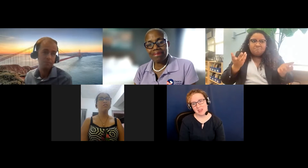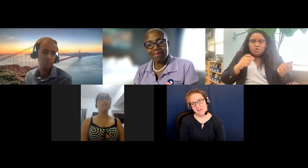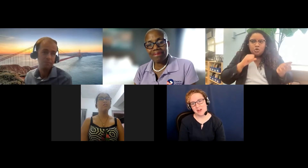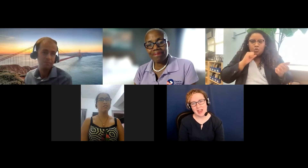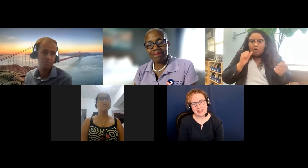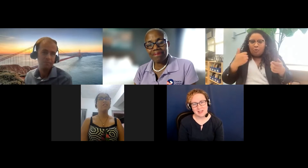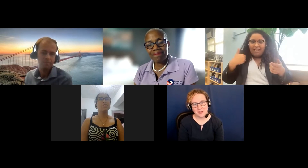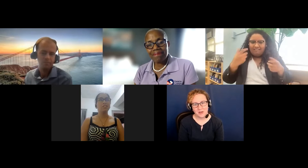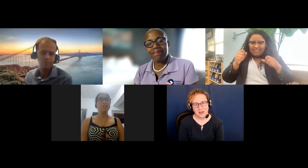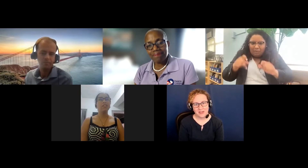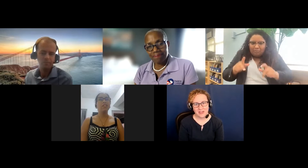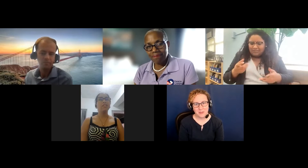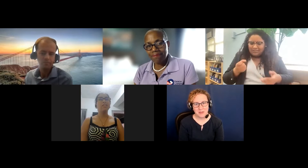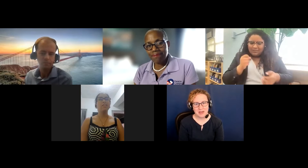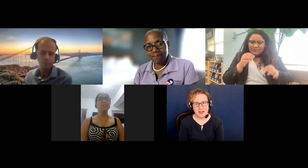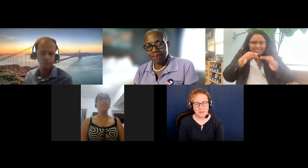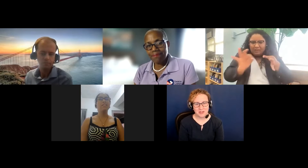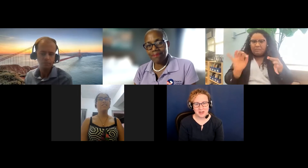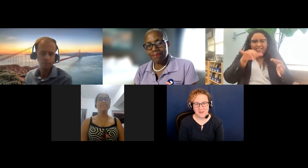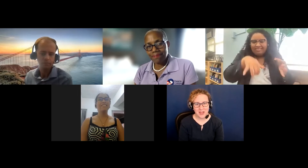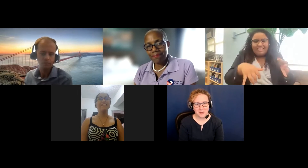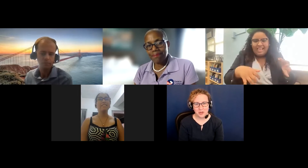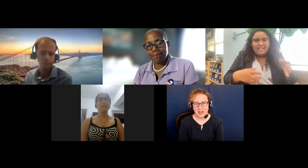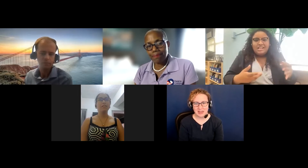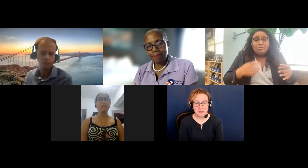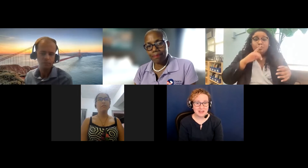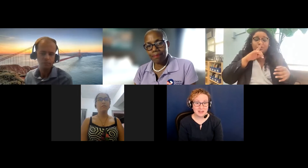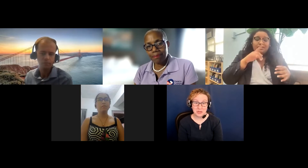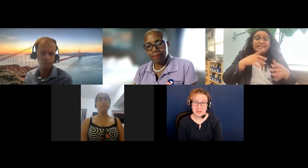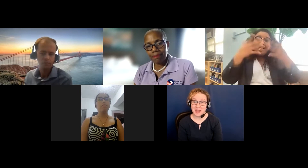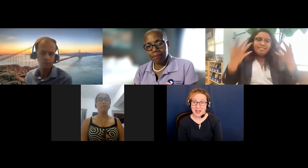if you don't ask. There may be an opportunity available. It could be as simple as that.